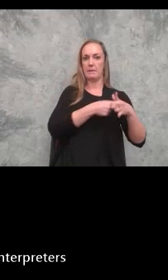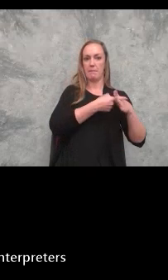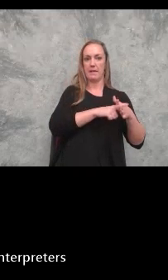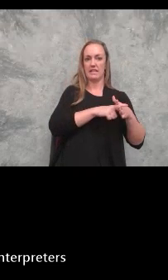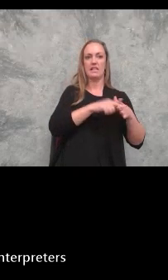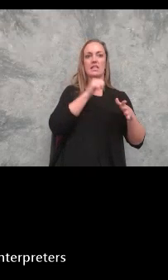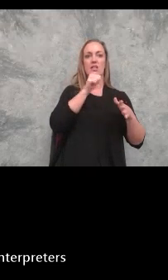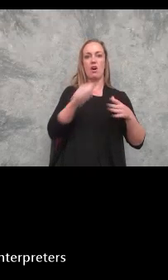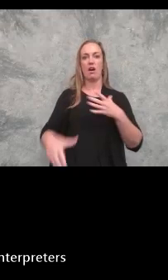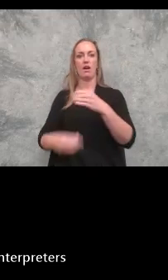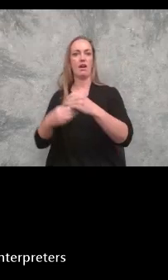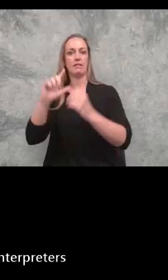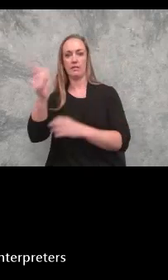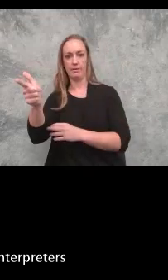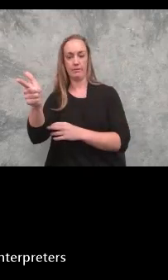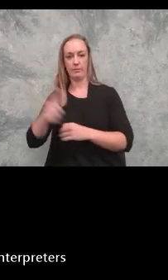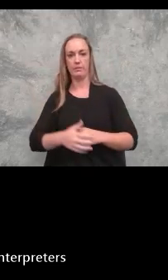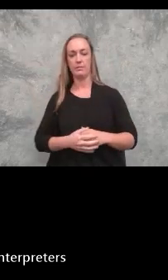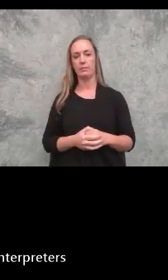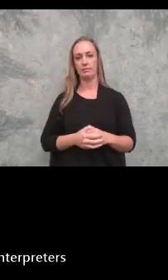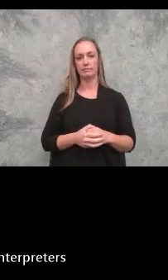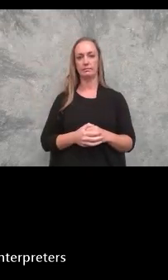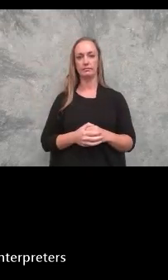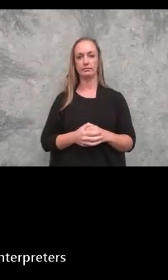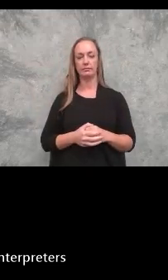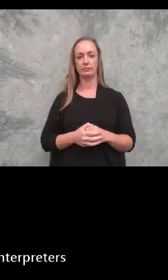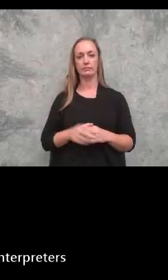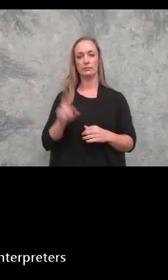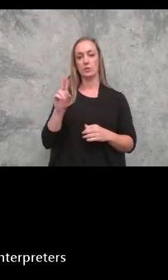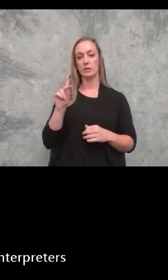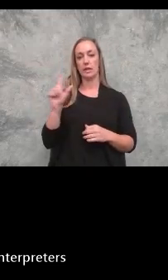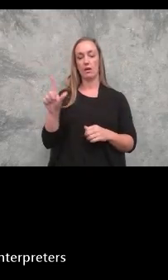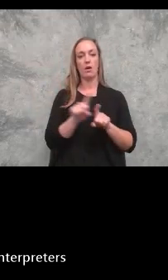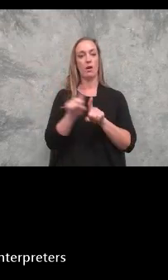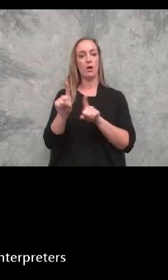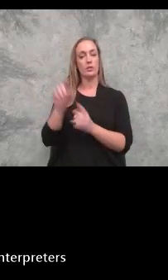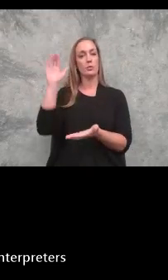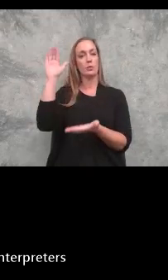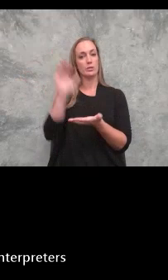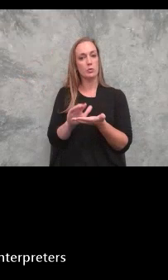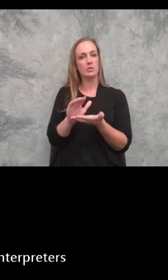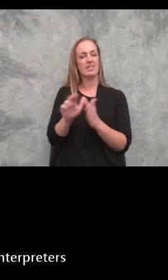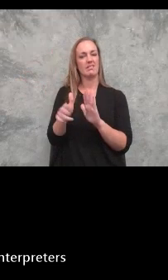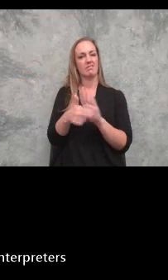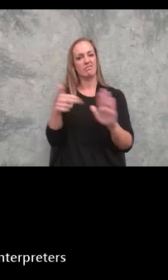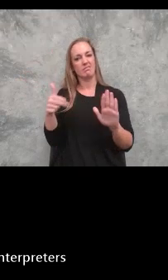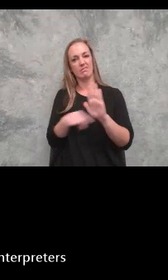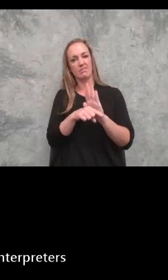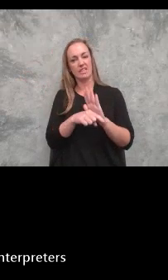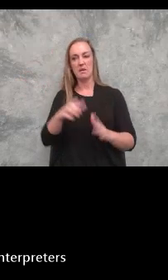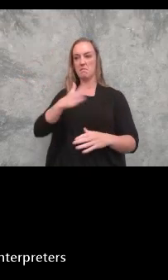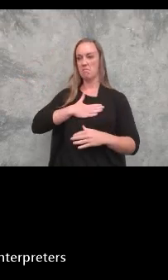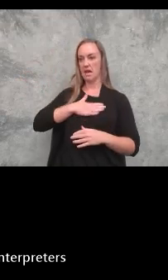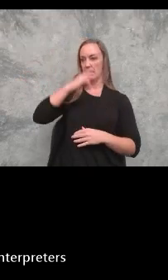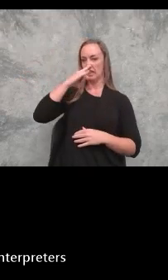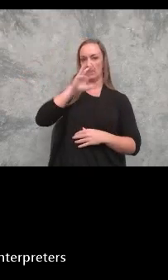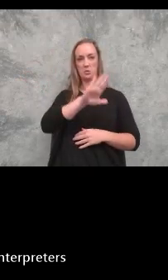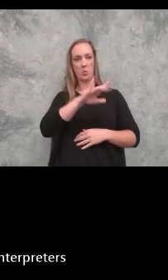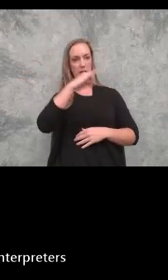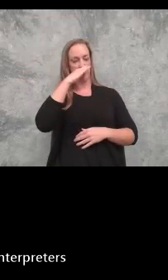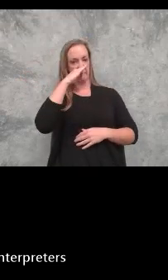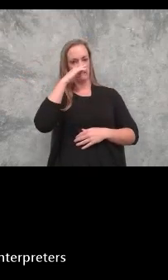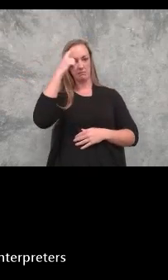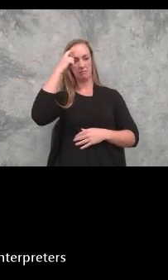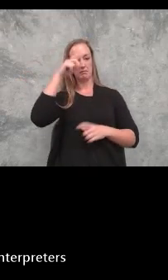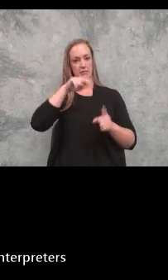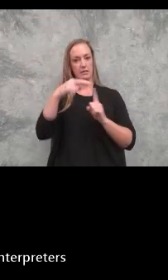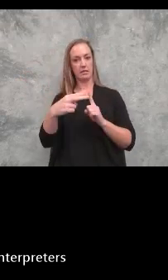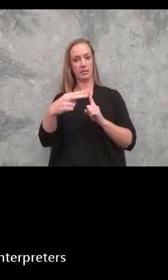afterthought. UDL also reduces stigma and the "my kids your kids" mentality. As differentiation is